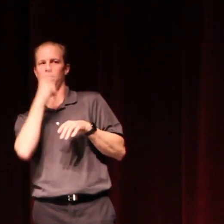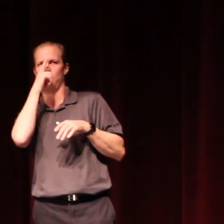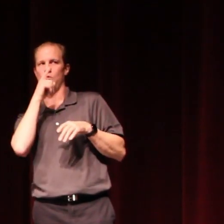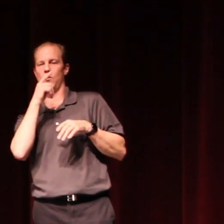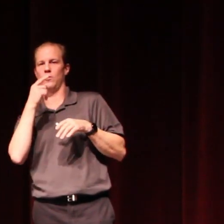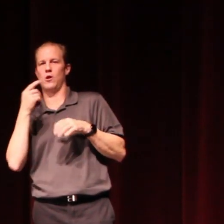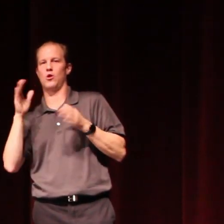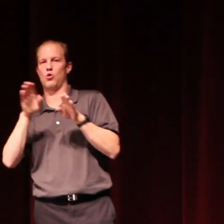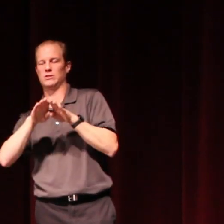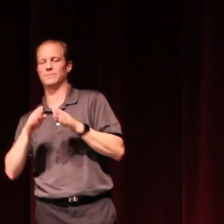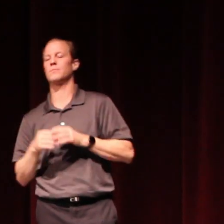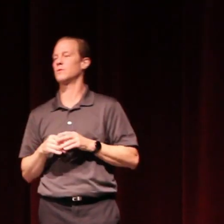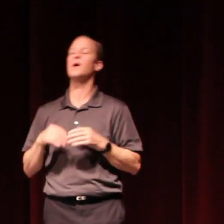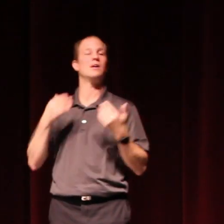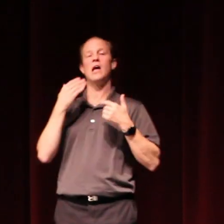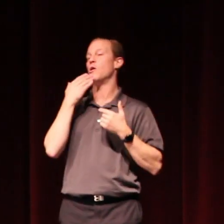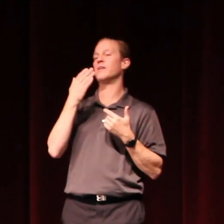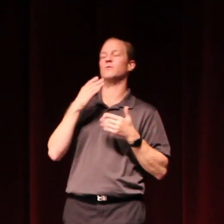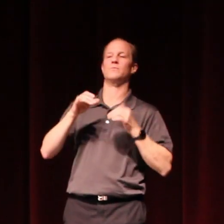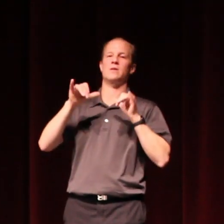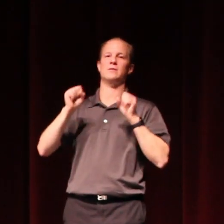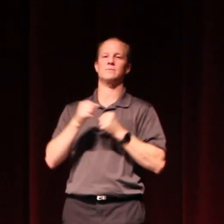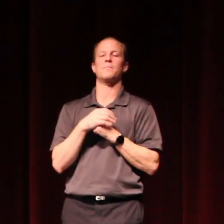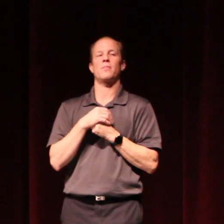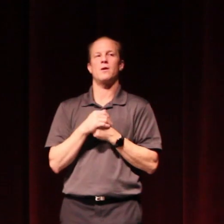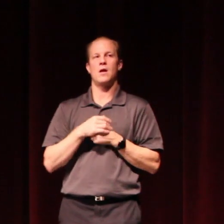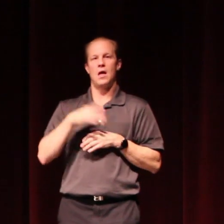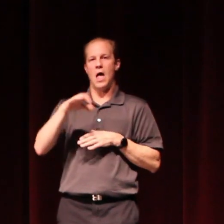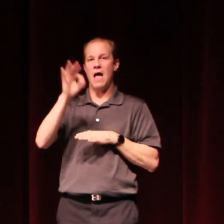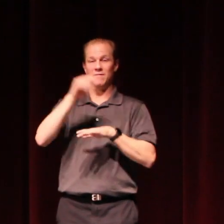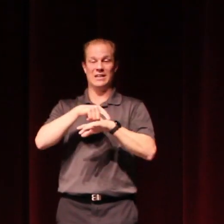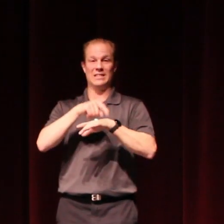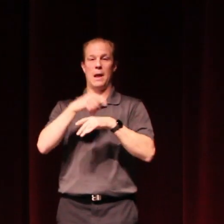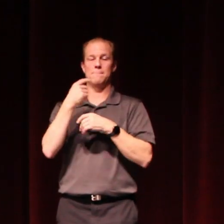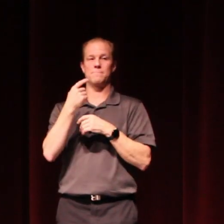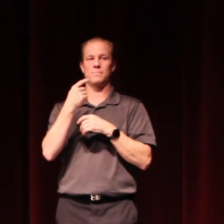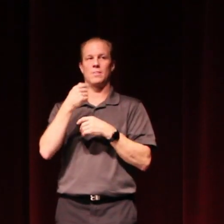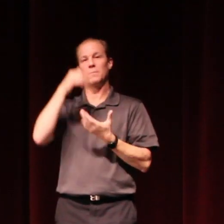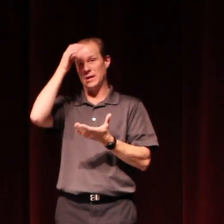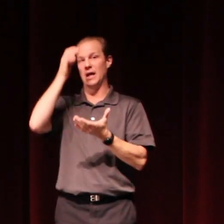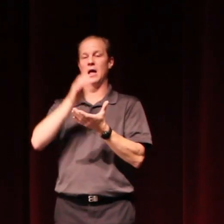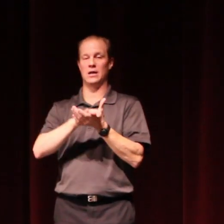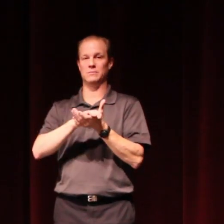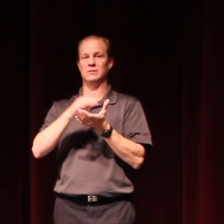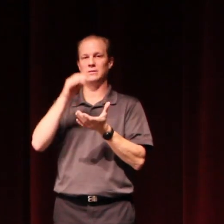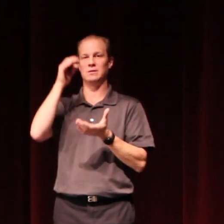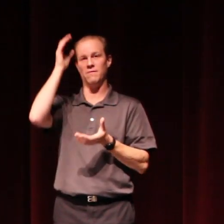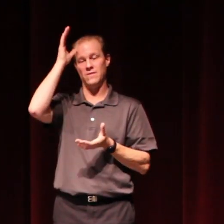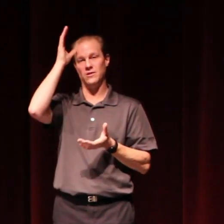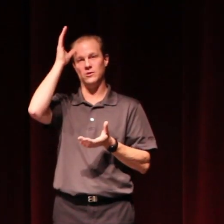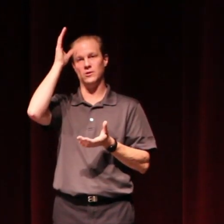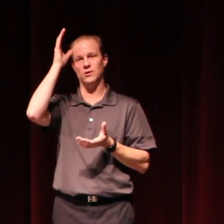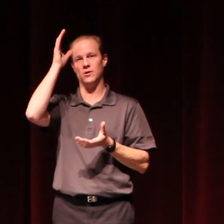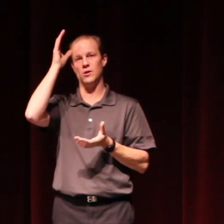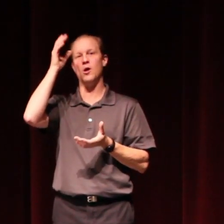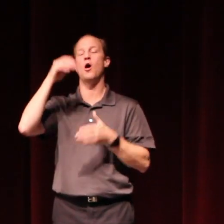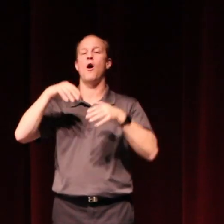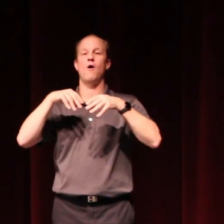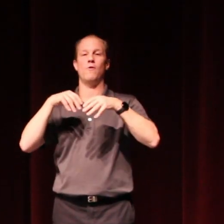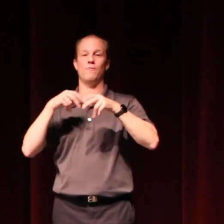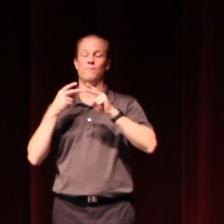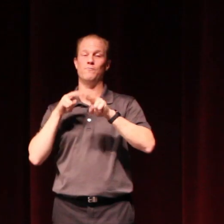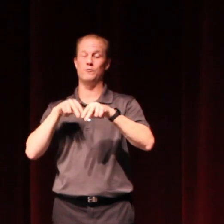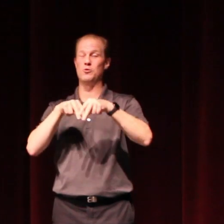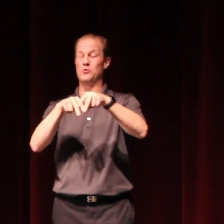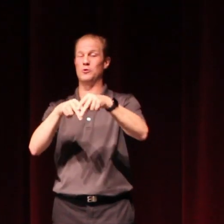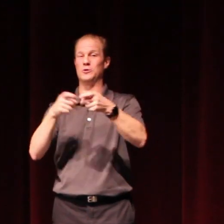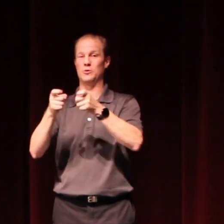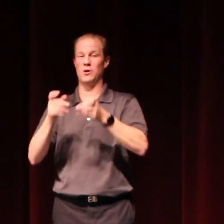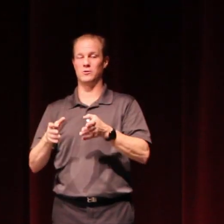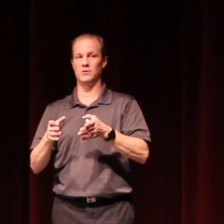Thank you, yes, finding time being a husband, father, funeral director, lead singer,